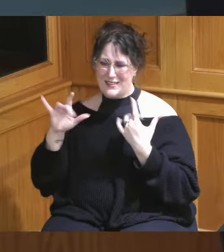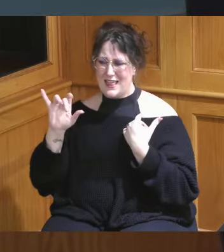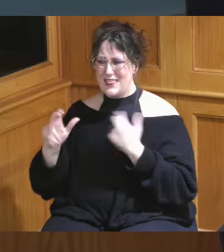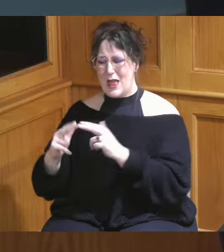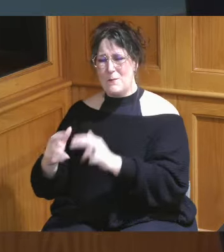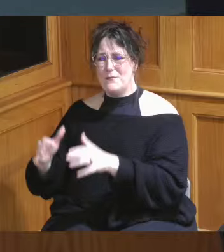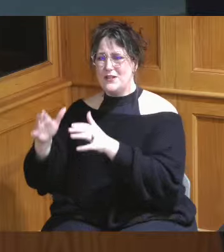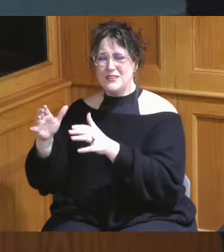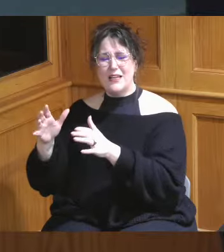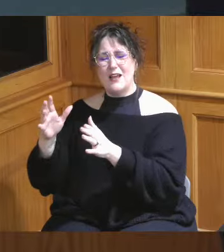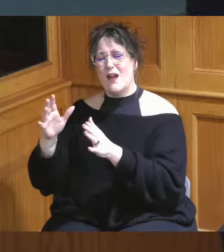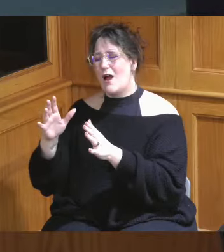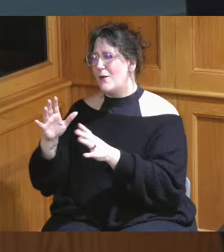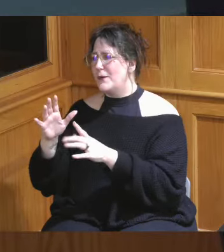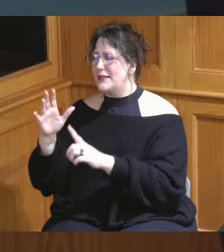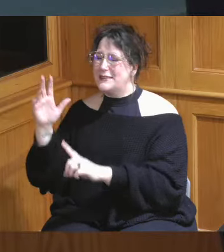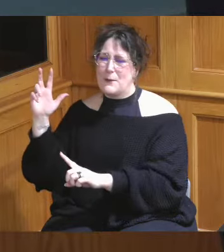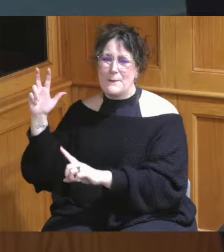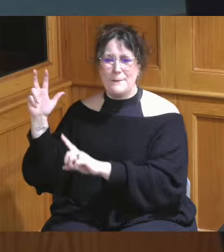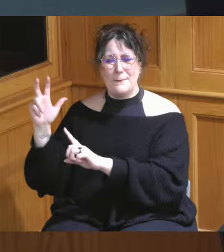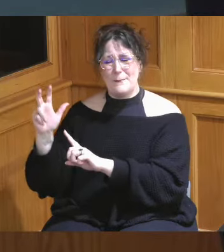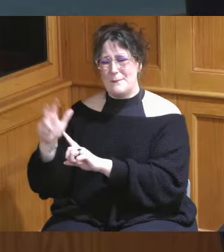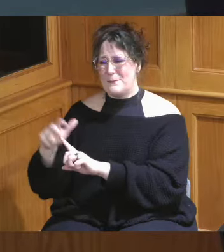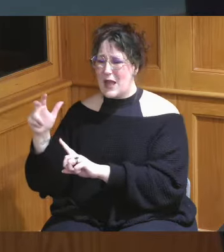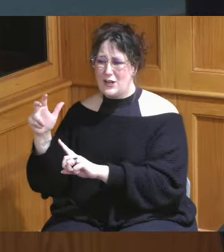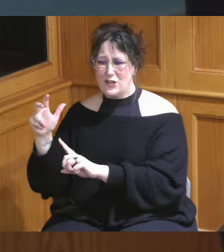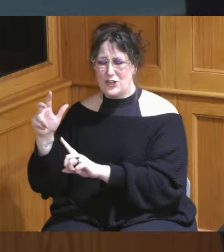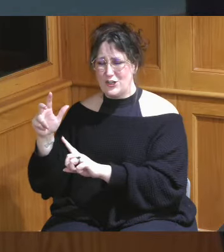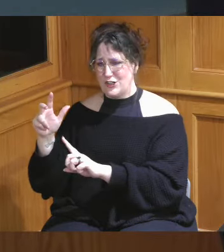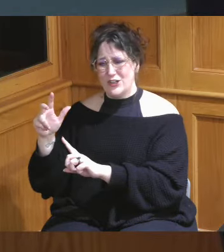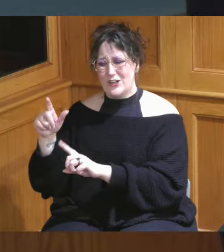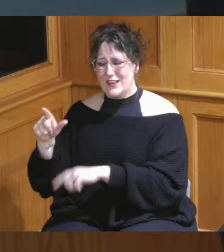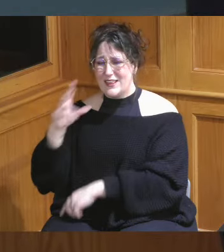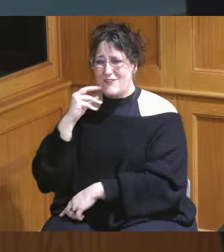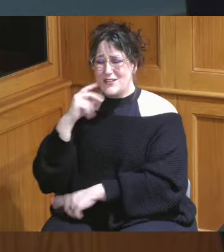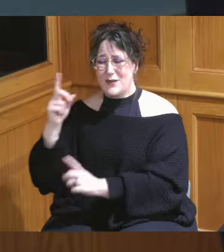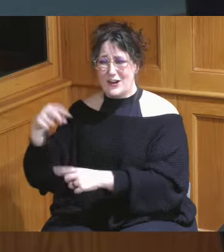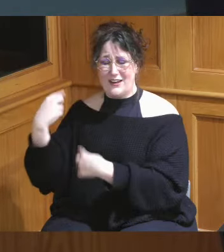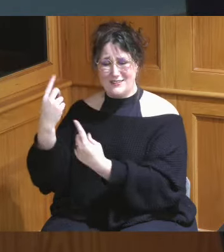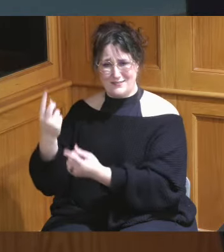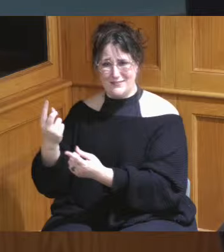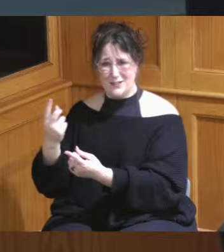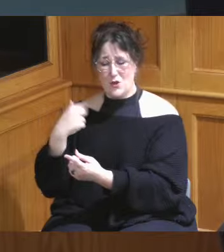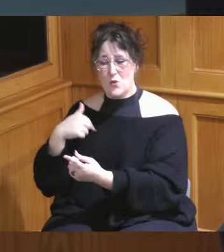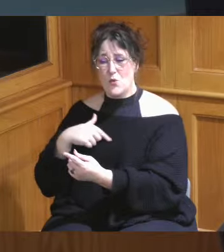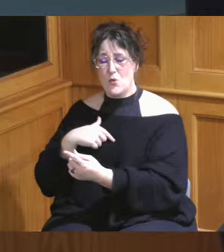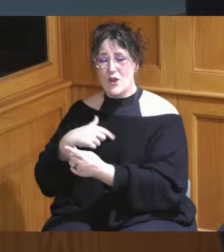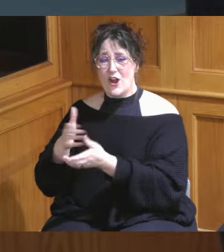better than either EMA or 91 have had in the past. we are asking people to do very difficult things